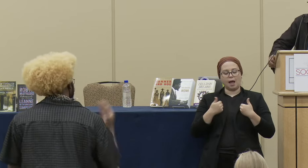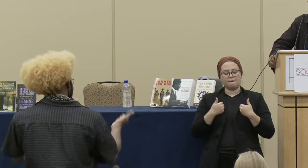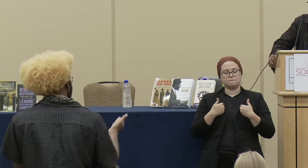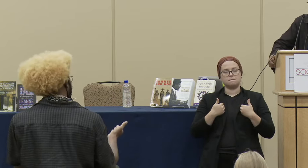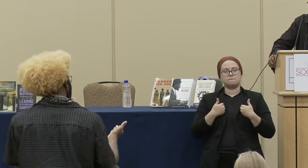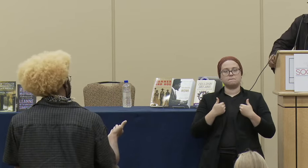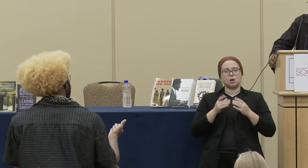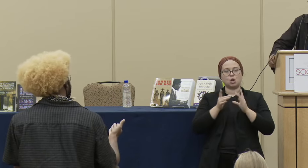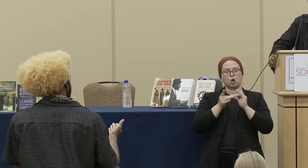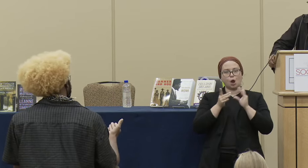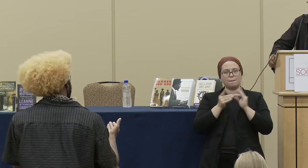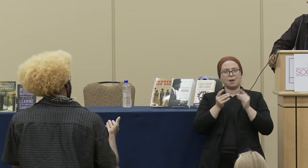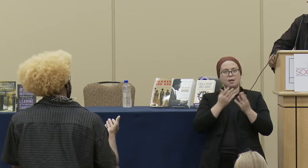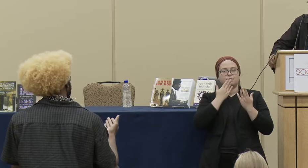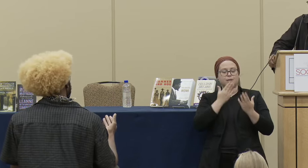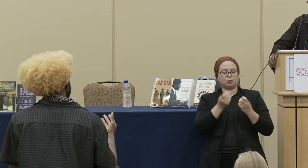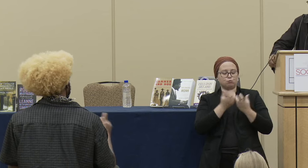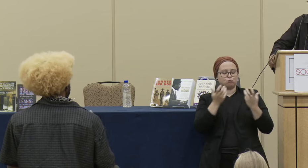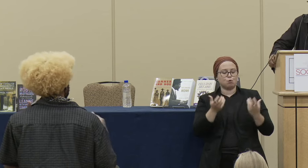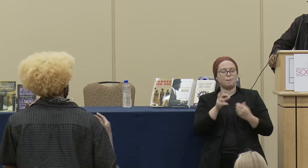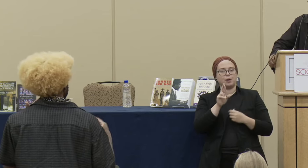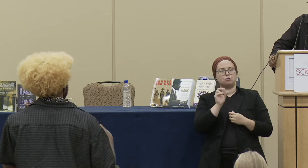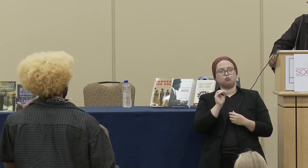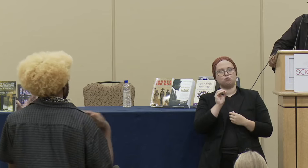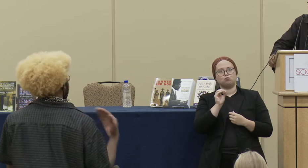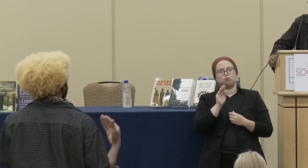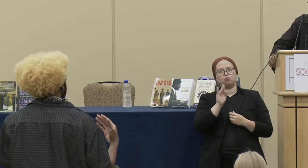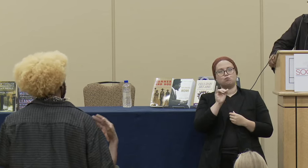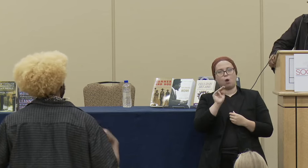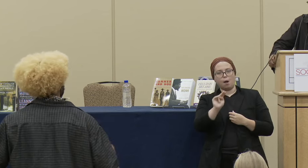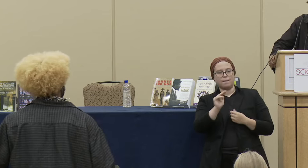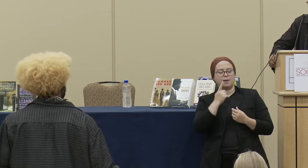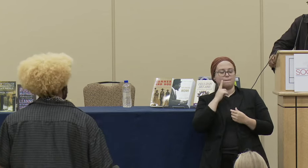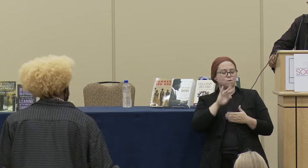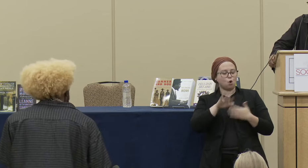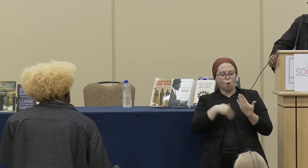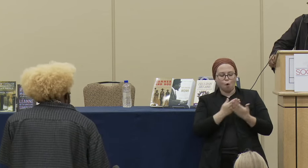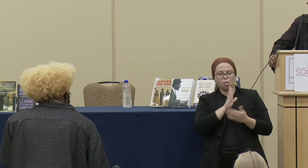police campaign, Black Lives. I more so have a comment. I want